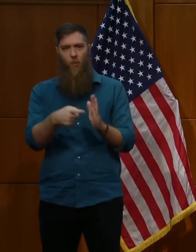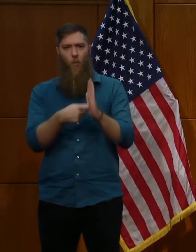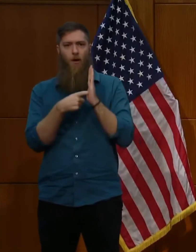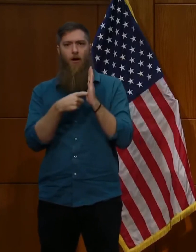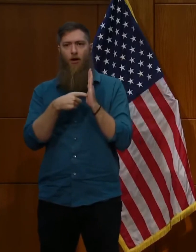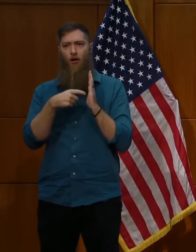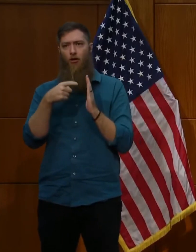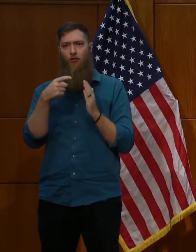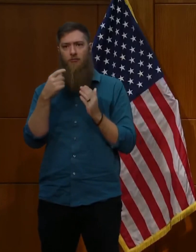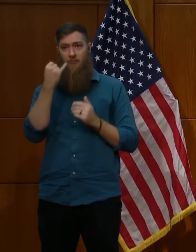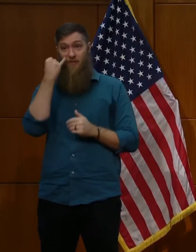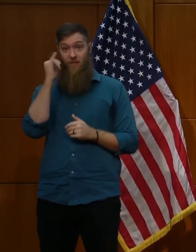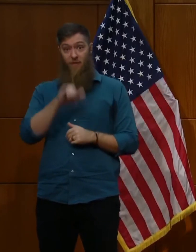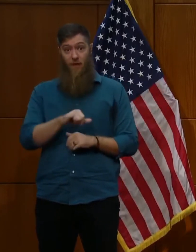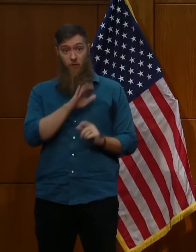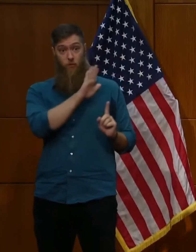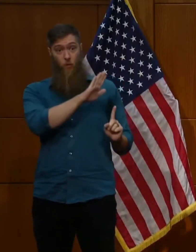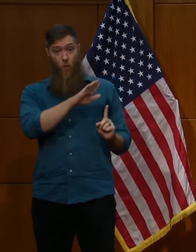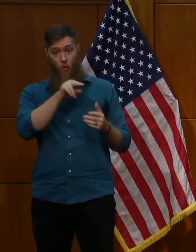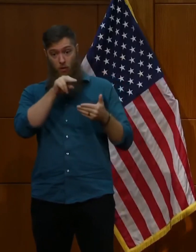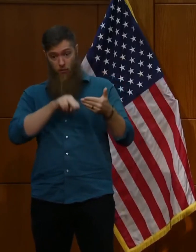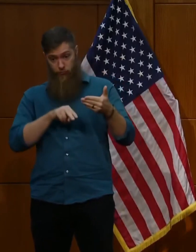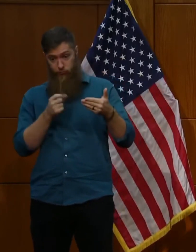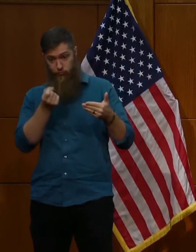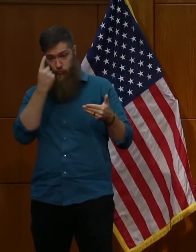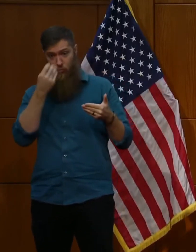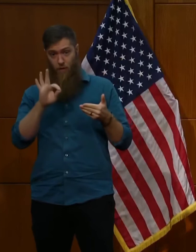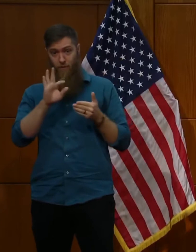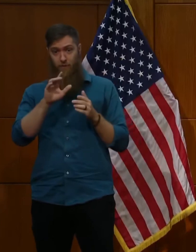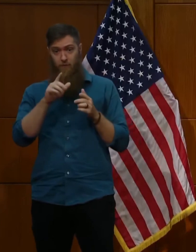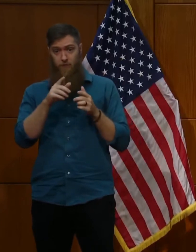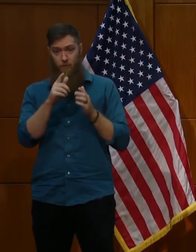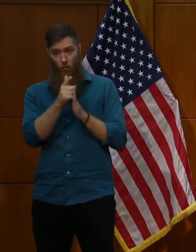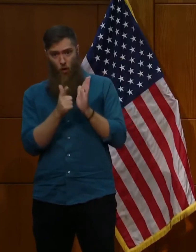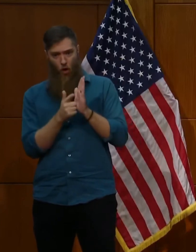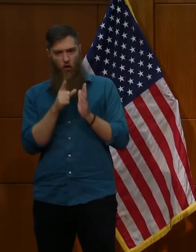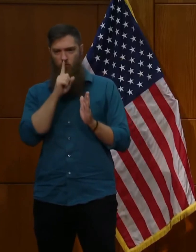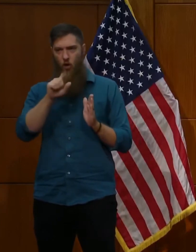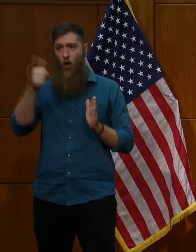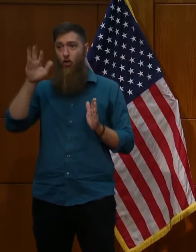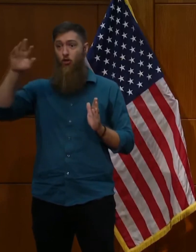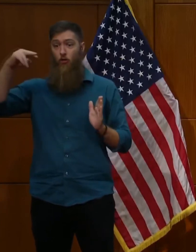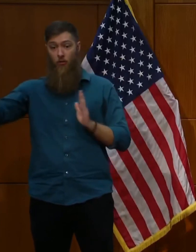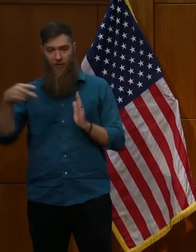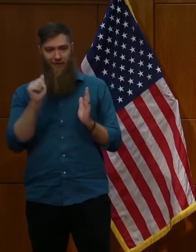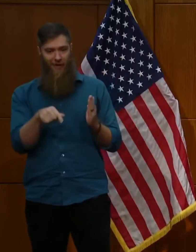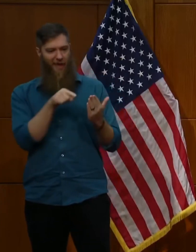interpretation of the law. Others could interpret differently and lead to a legal fight as you referenced,